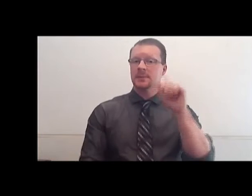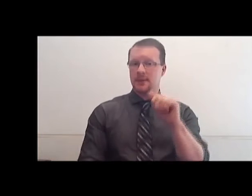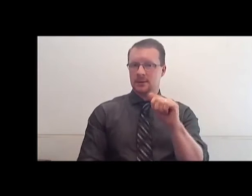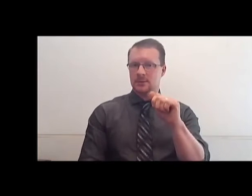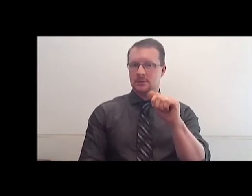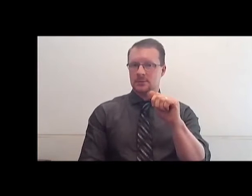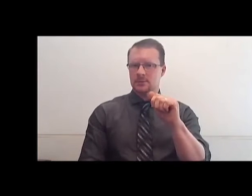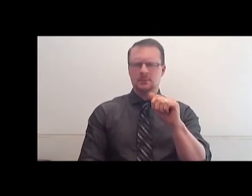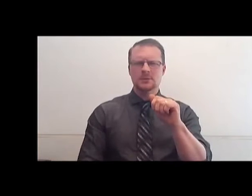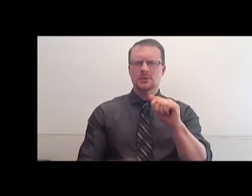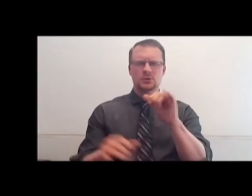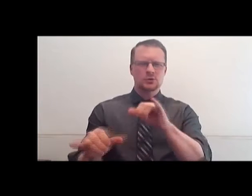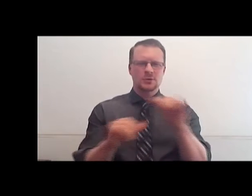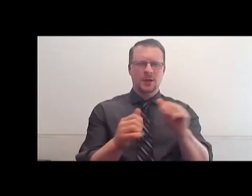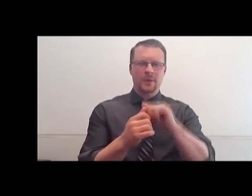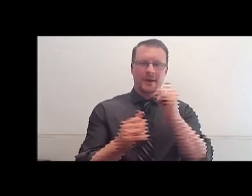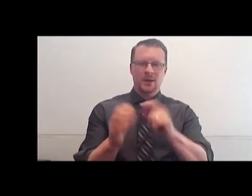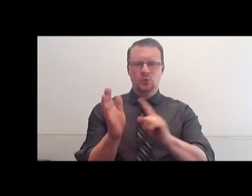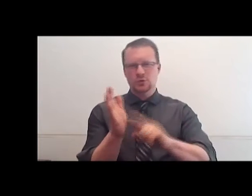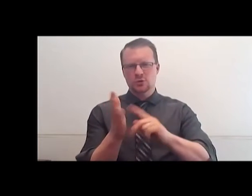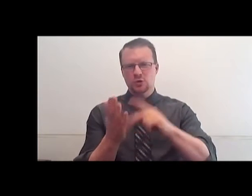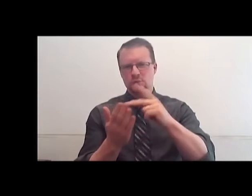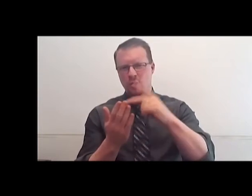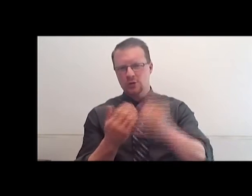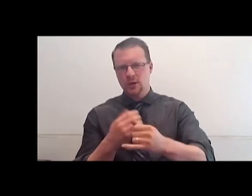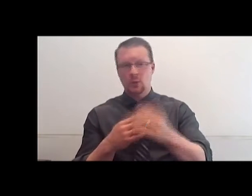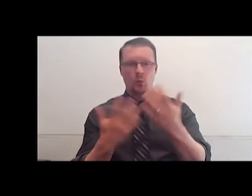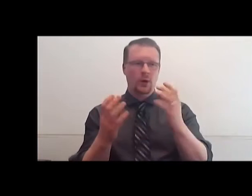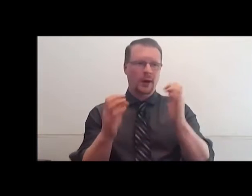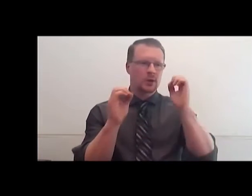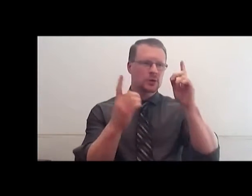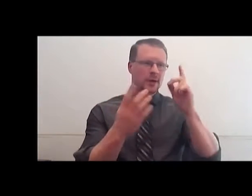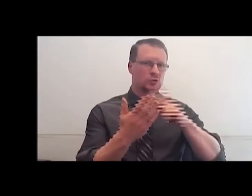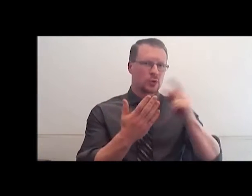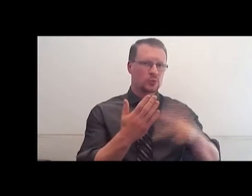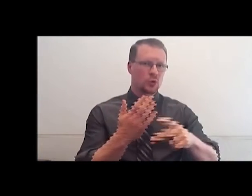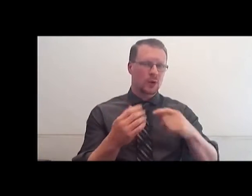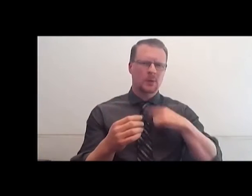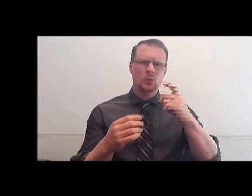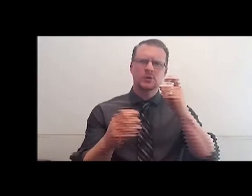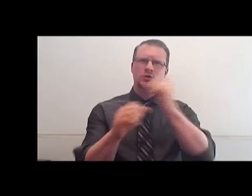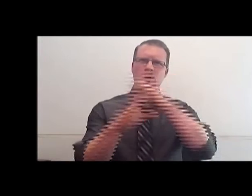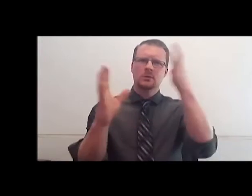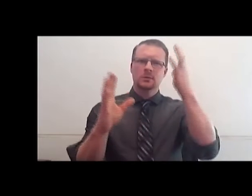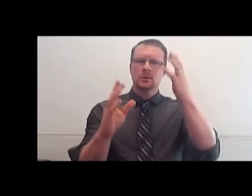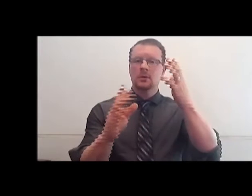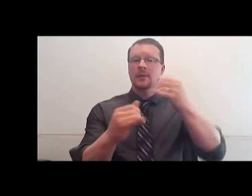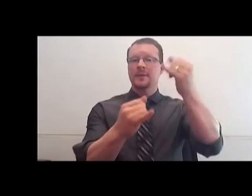Especially in terms of people with disabilities. Just like any research project or program,